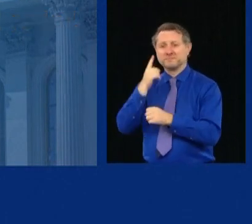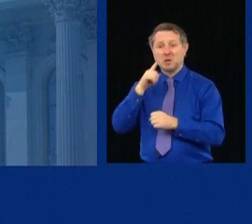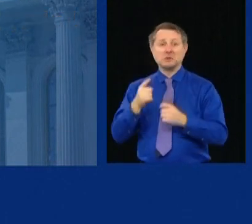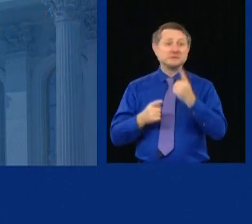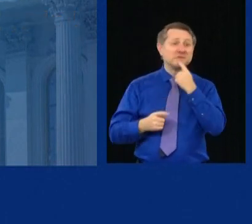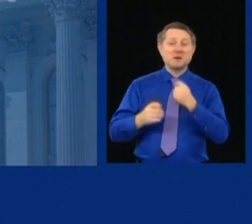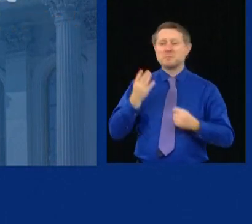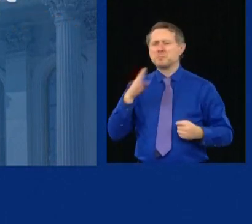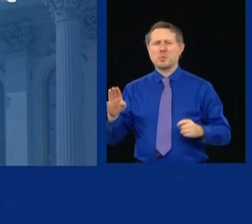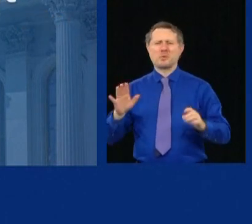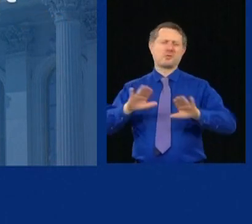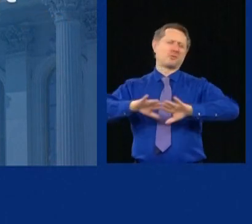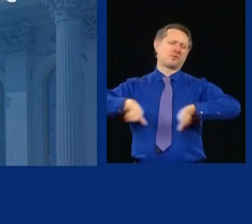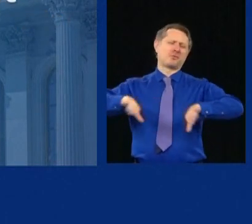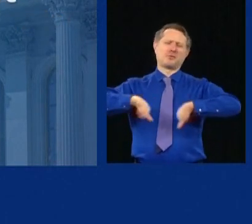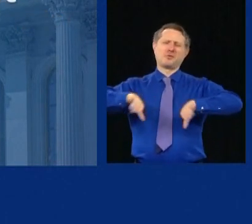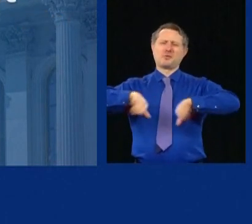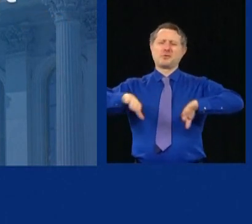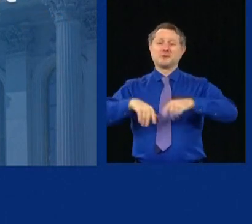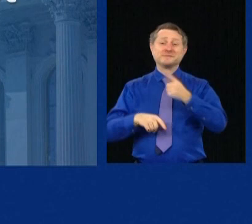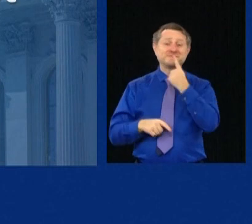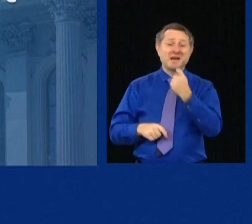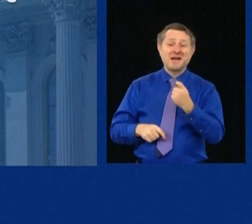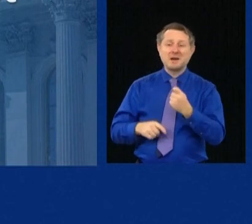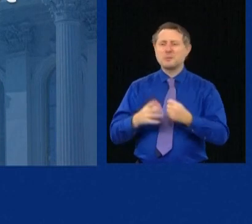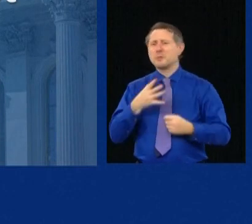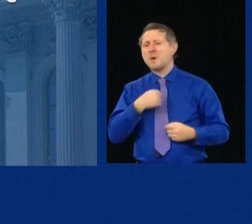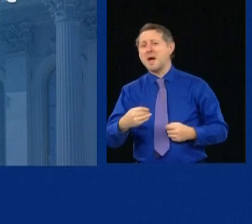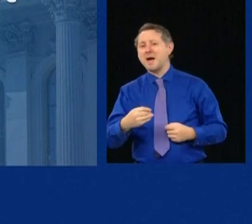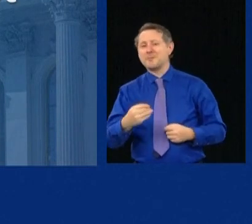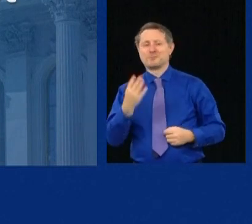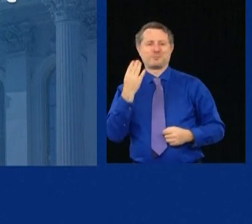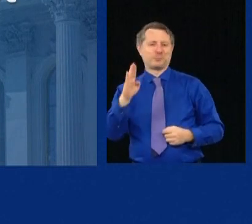FOR STATE AND LOCAL GOVERNMENTS. SO THERE'S NO RED OR BLUE HERE,